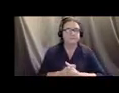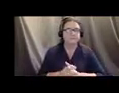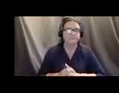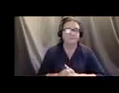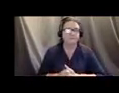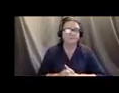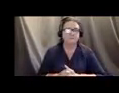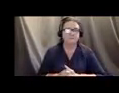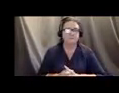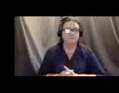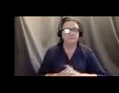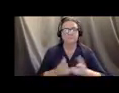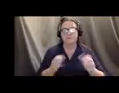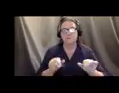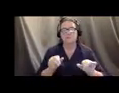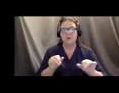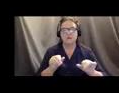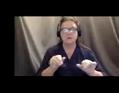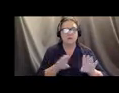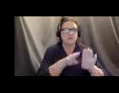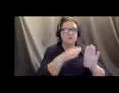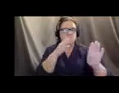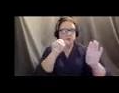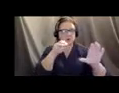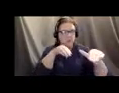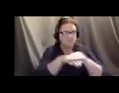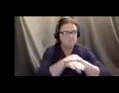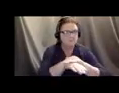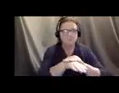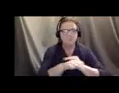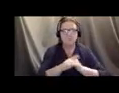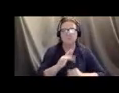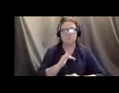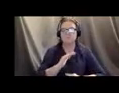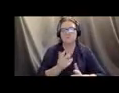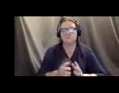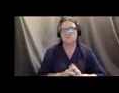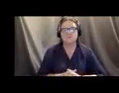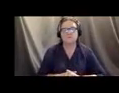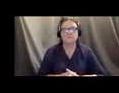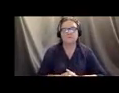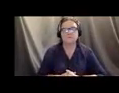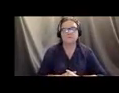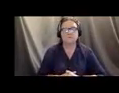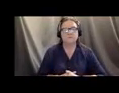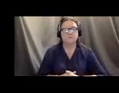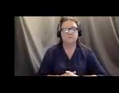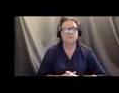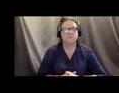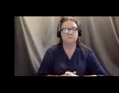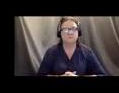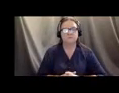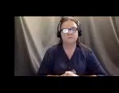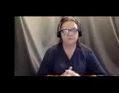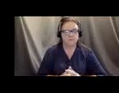Doors that it would open.